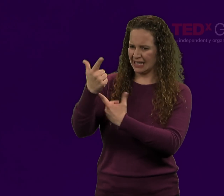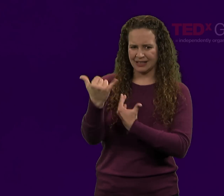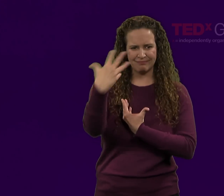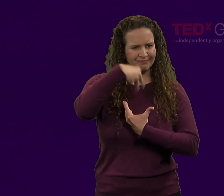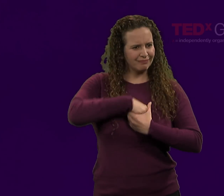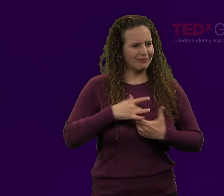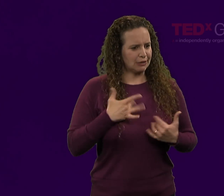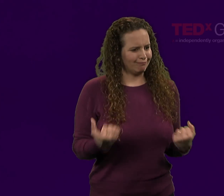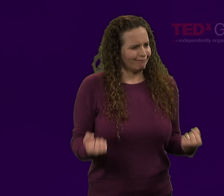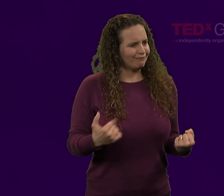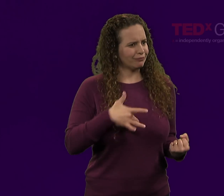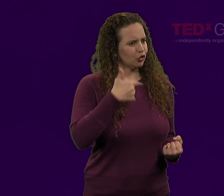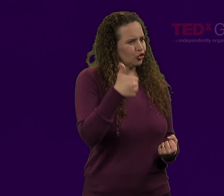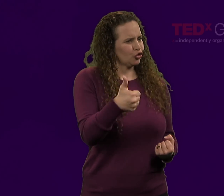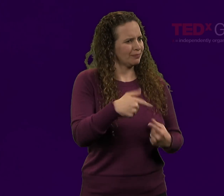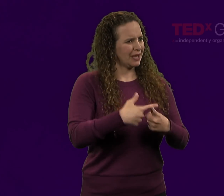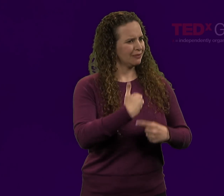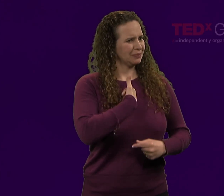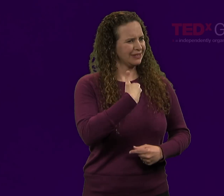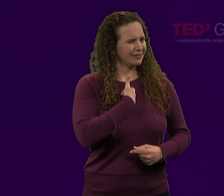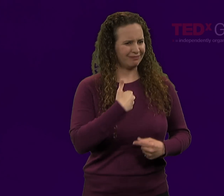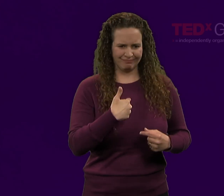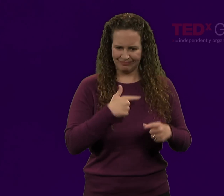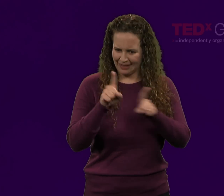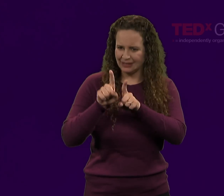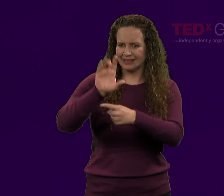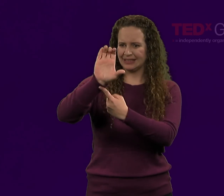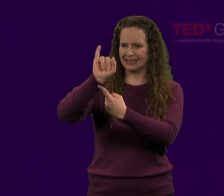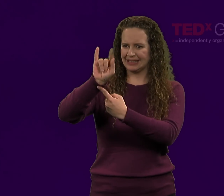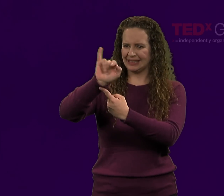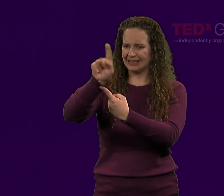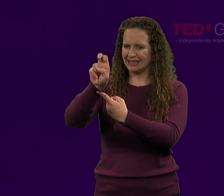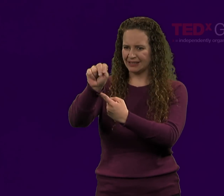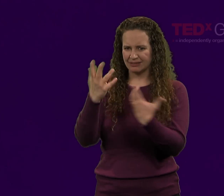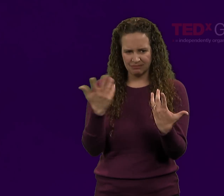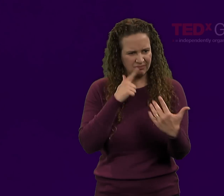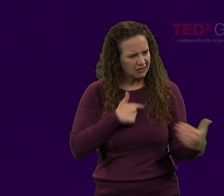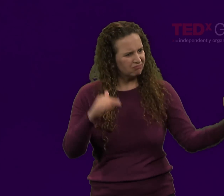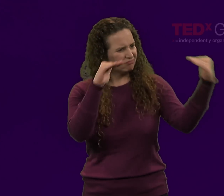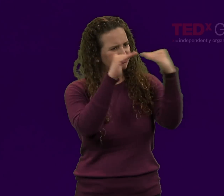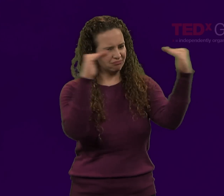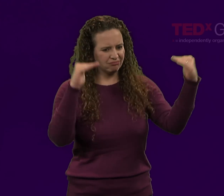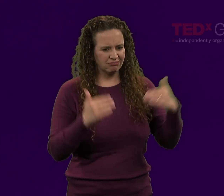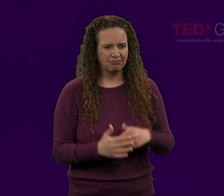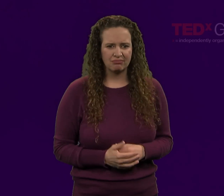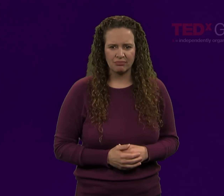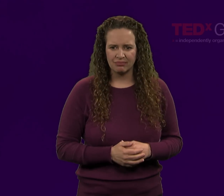that they would have self-confidence in themselves, they would see themselves as equal citizens with everyone else in society.